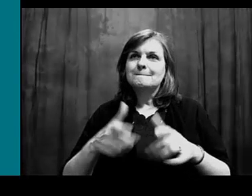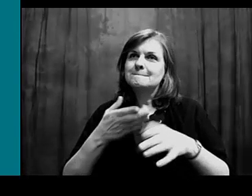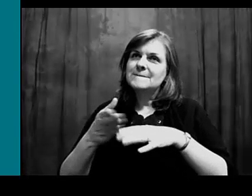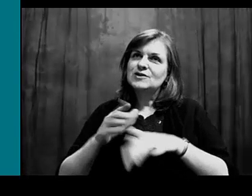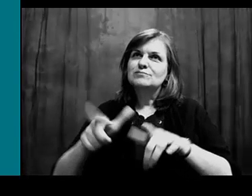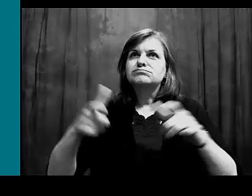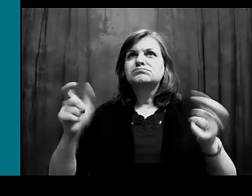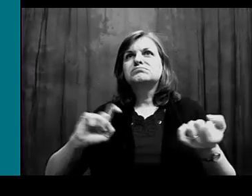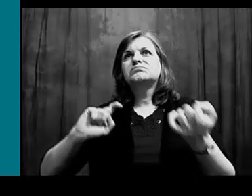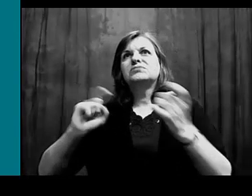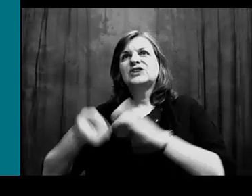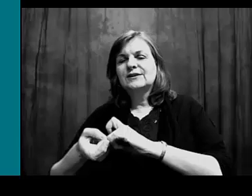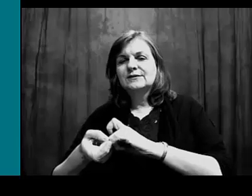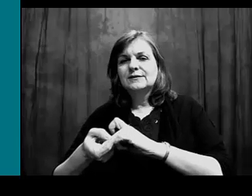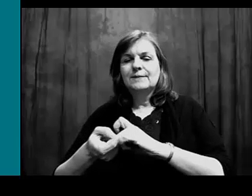mass extinctions